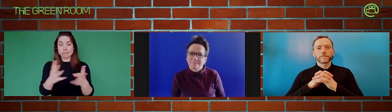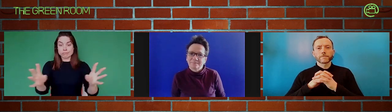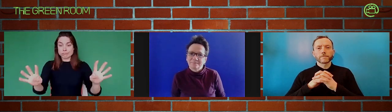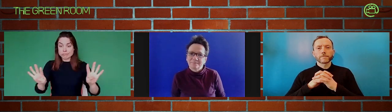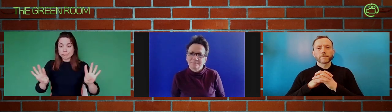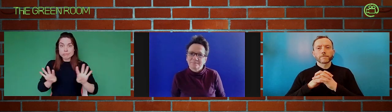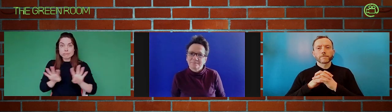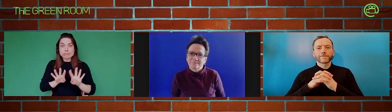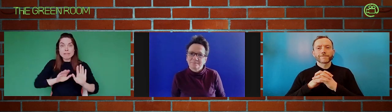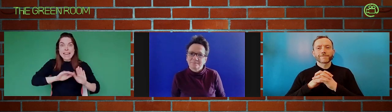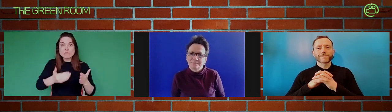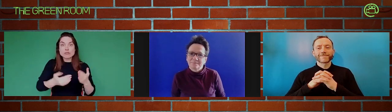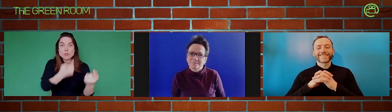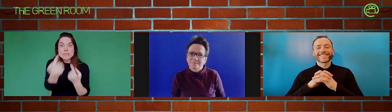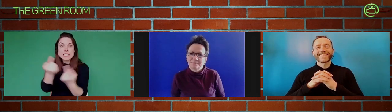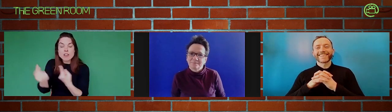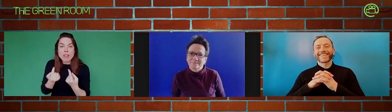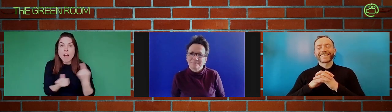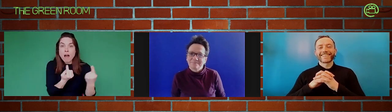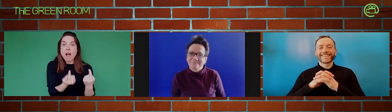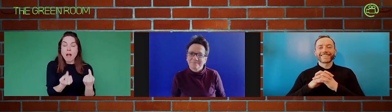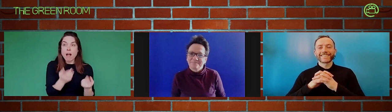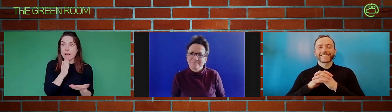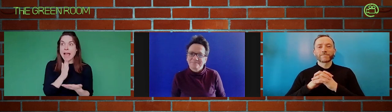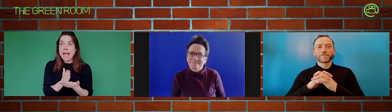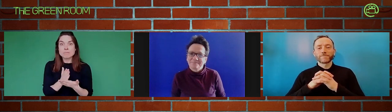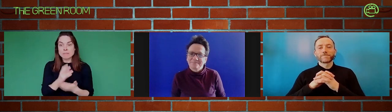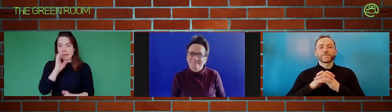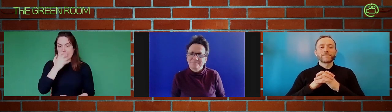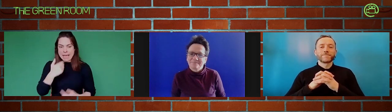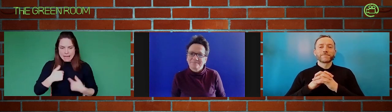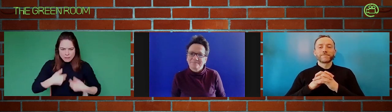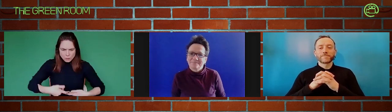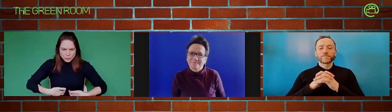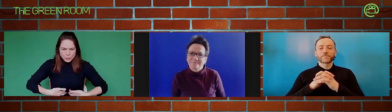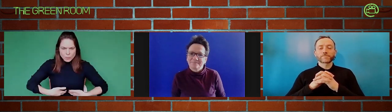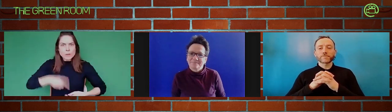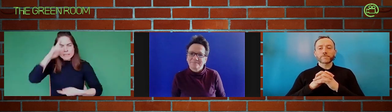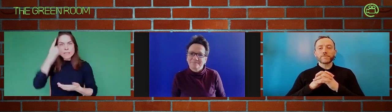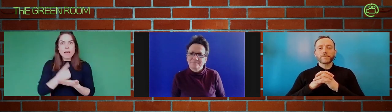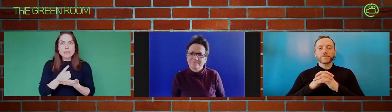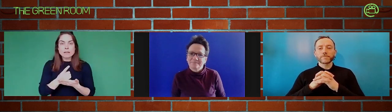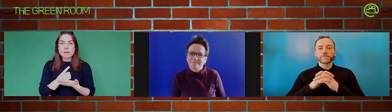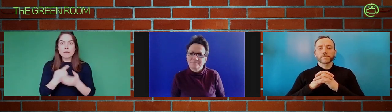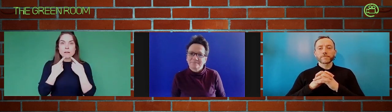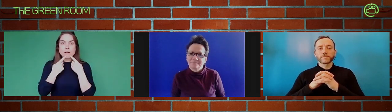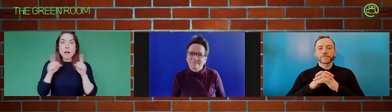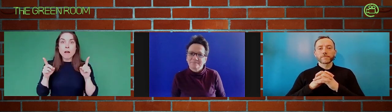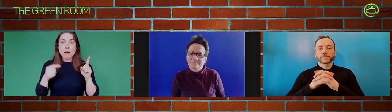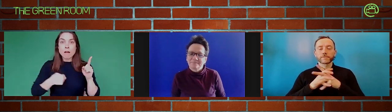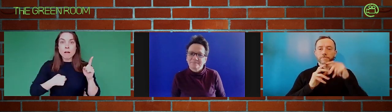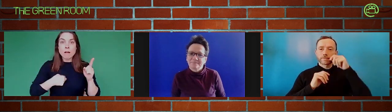So sorry, did you lose me? So yes. I'll go back to what I was saying about Clare. She